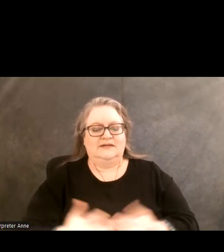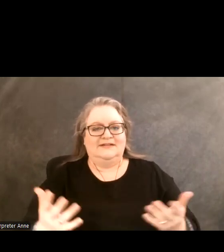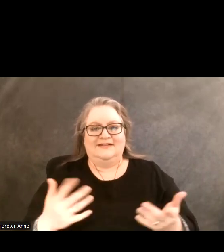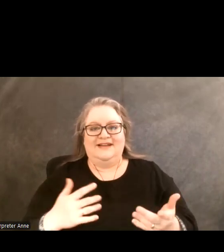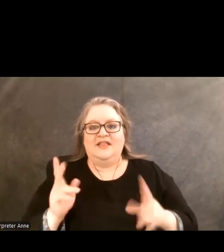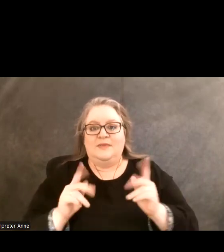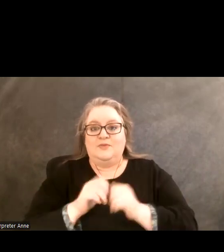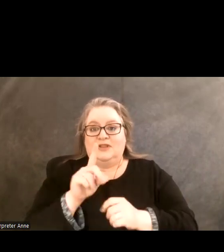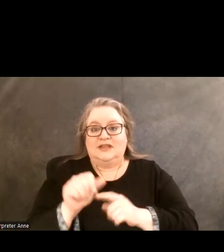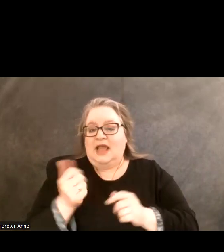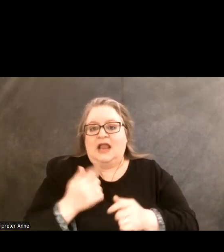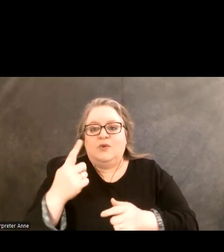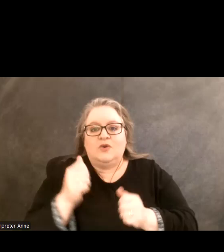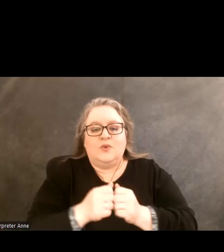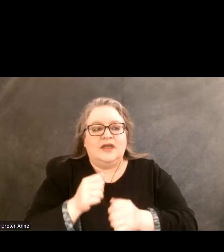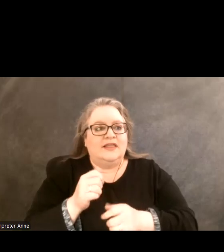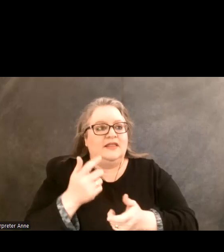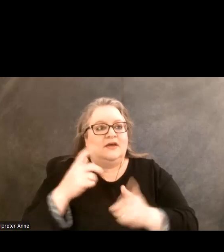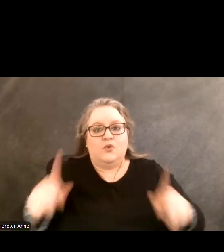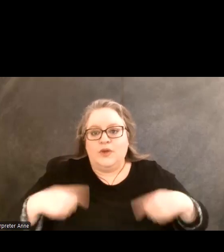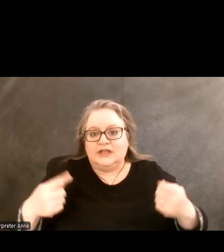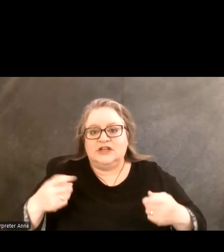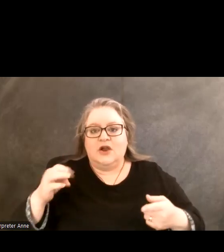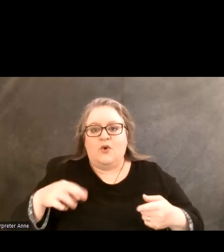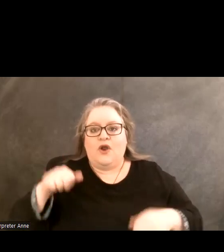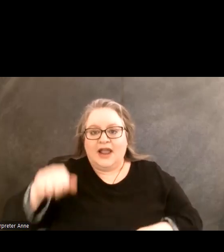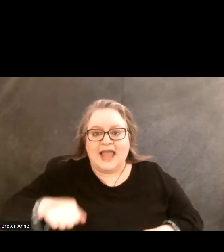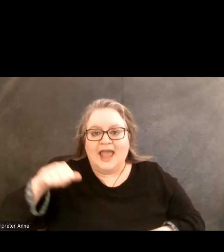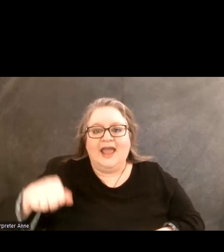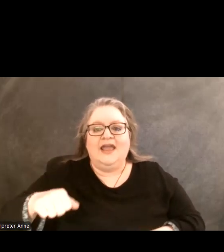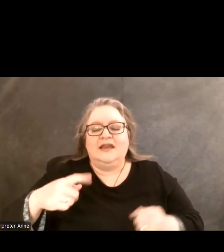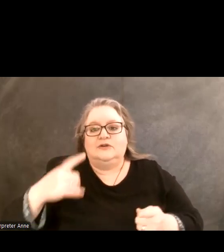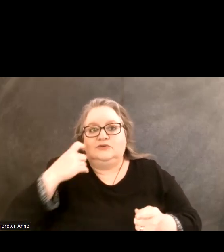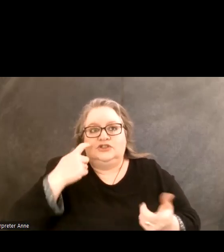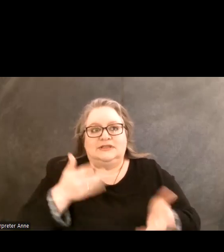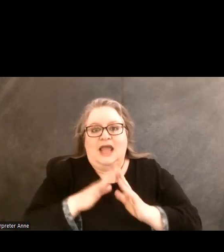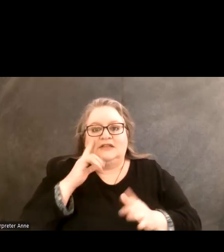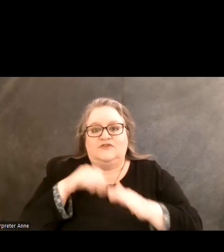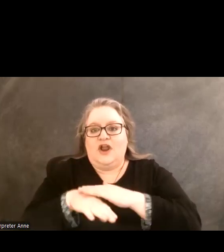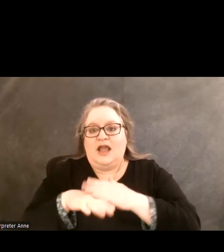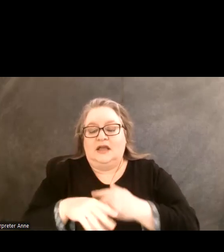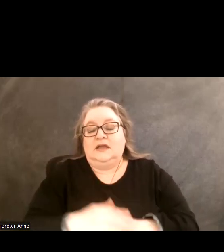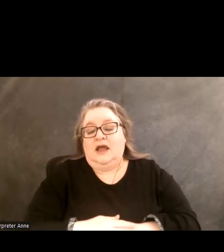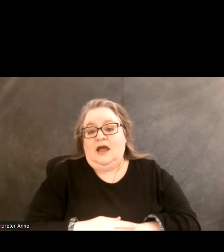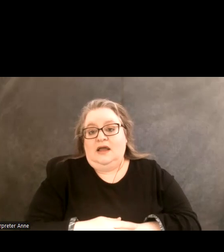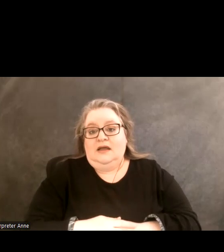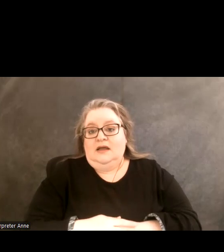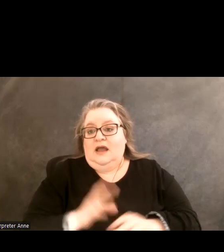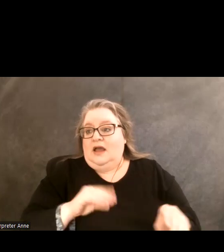people, anyone with a wheelchair or cane who just asked for access, I actually ended up putting them with the same